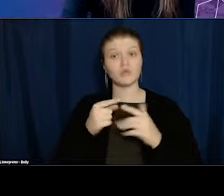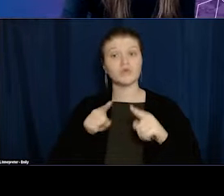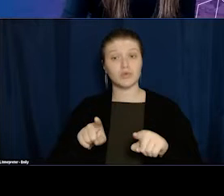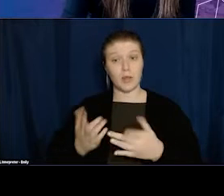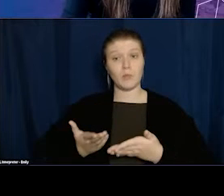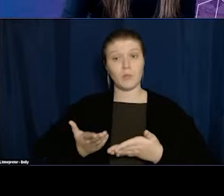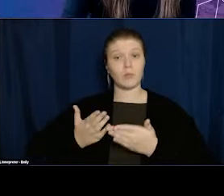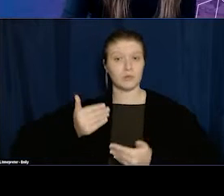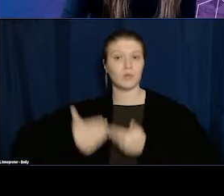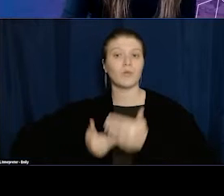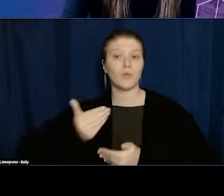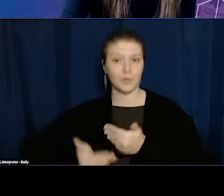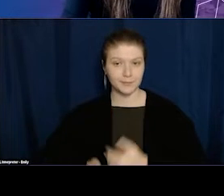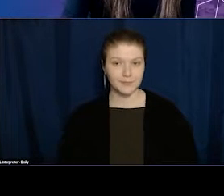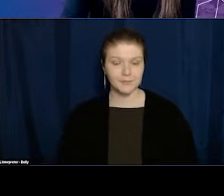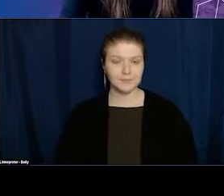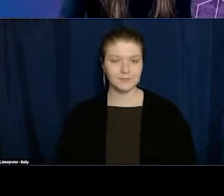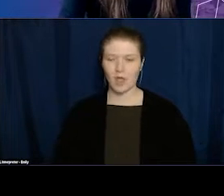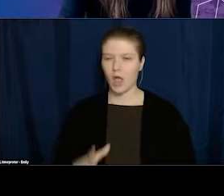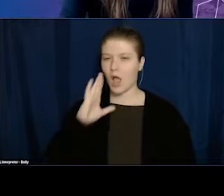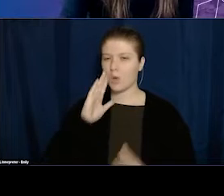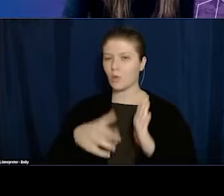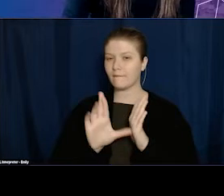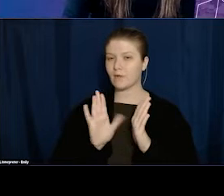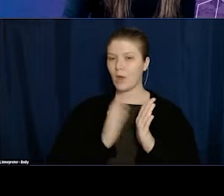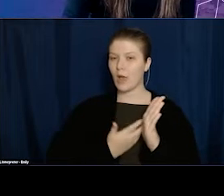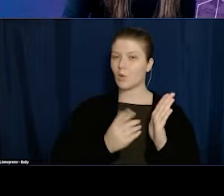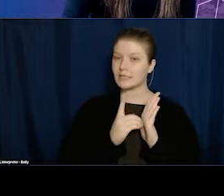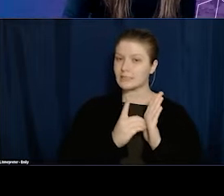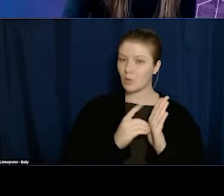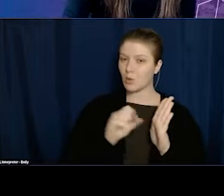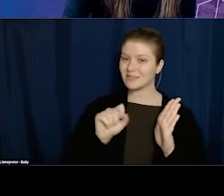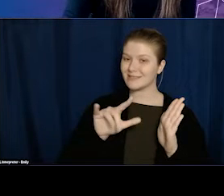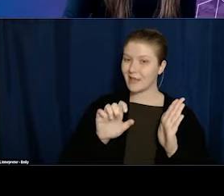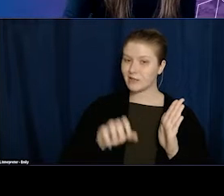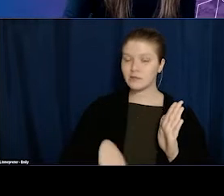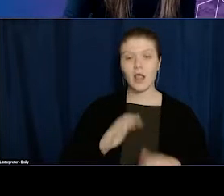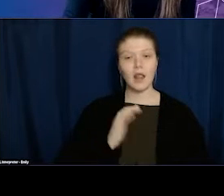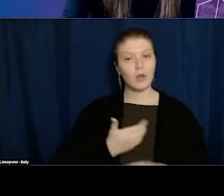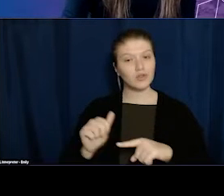I will be going over our demo site and training opportunities that you have on the website